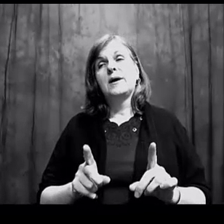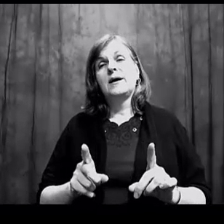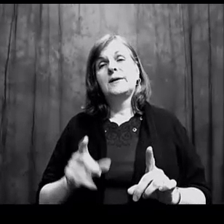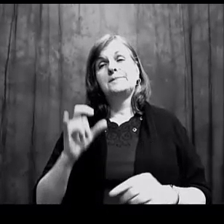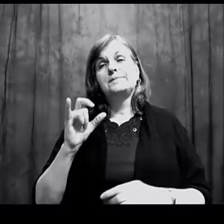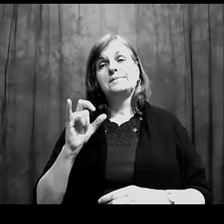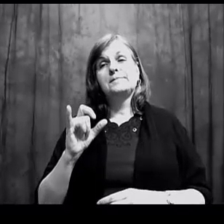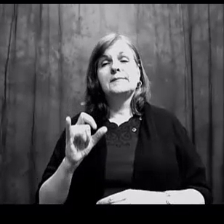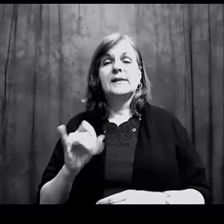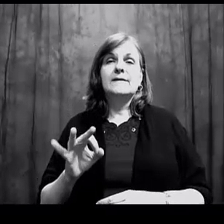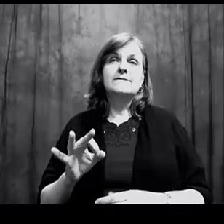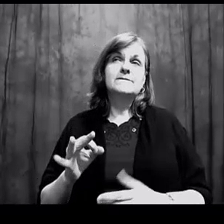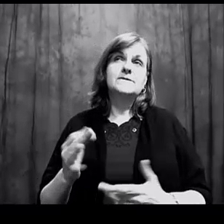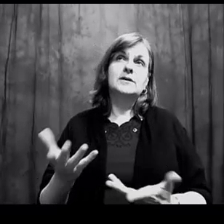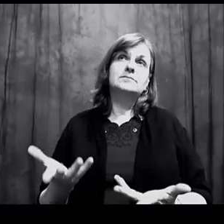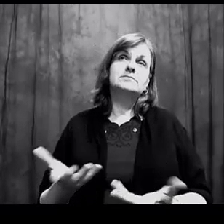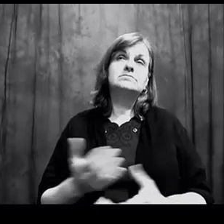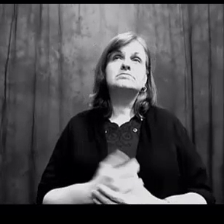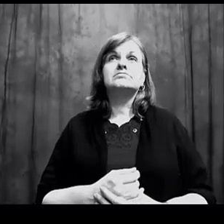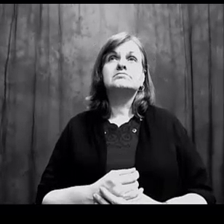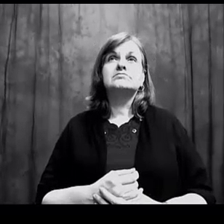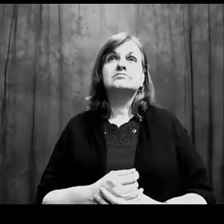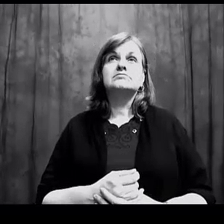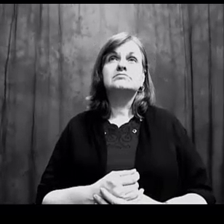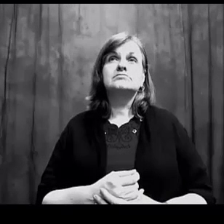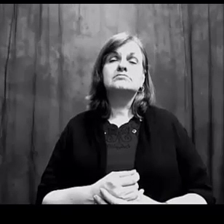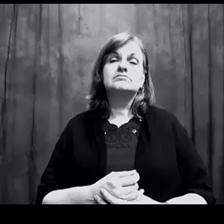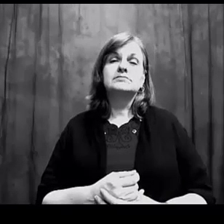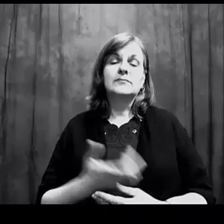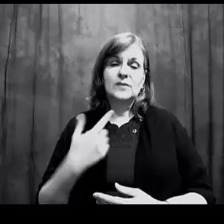if we have a chance